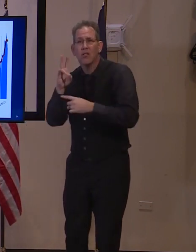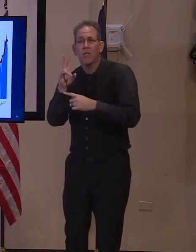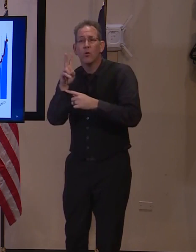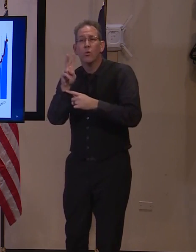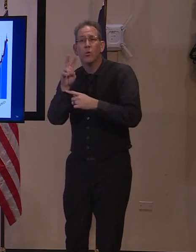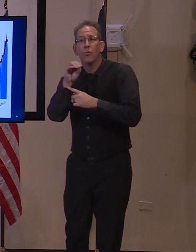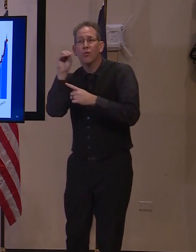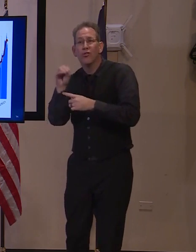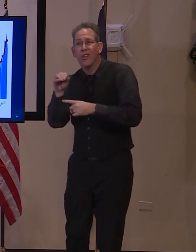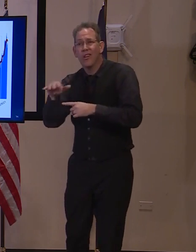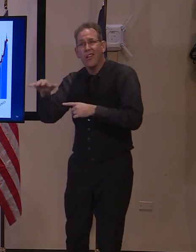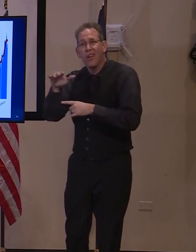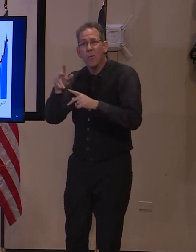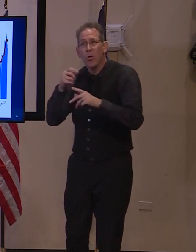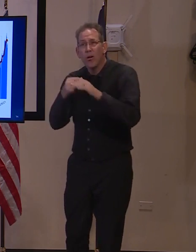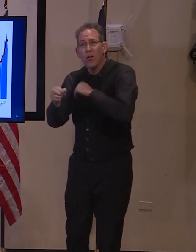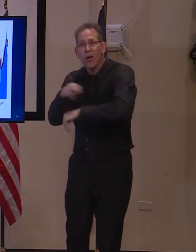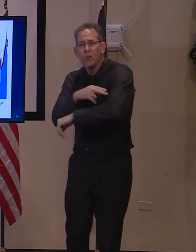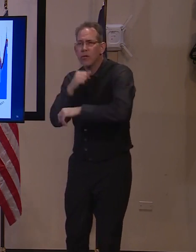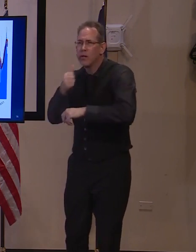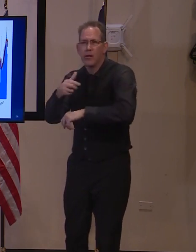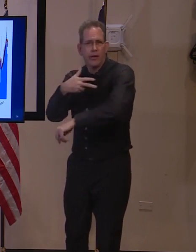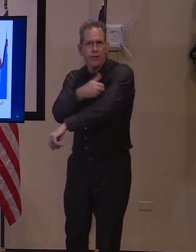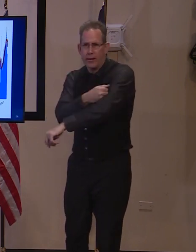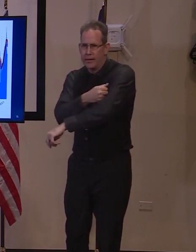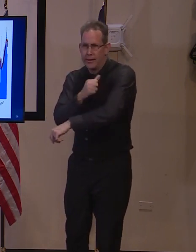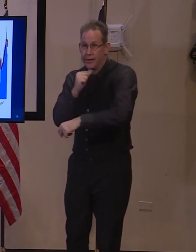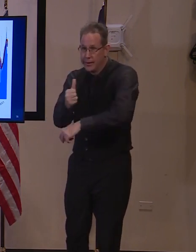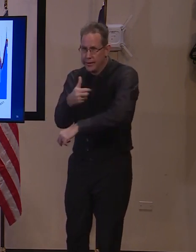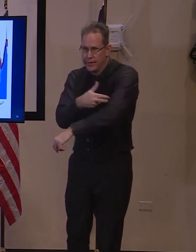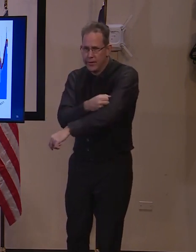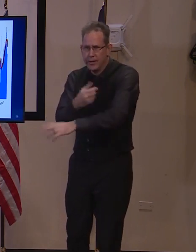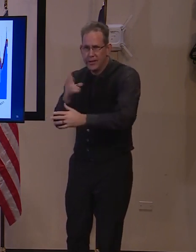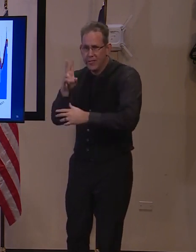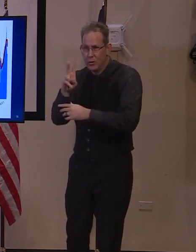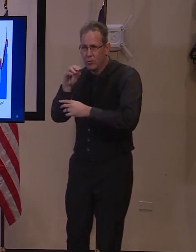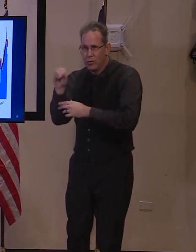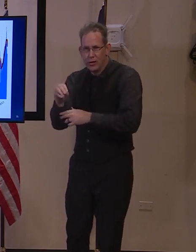seven days. On the side, you see that we are declining about 8% over the last